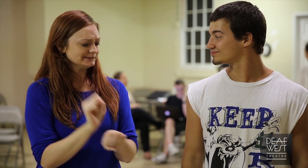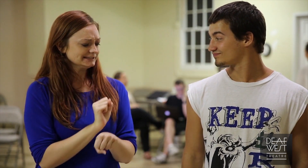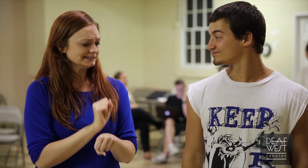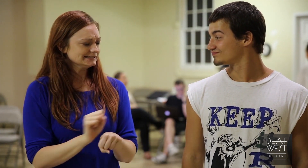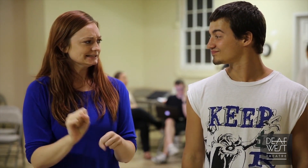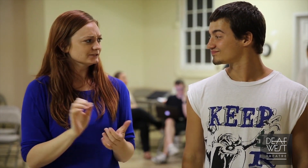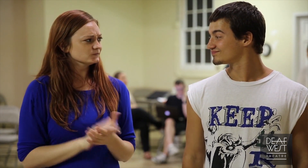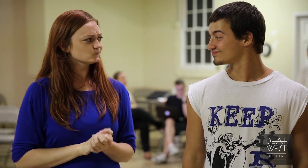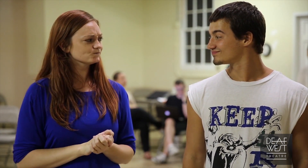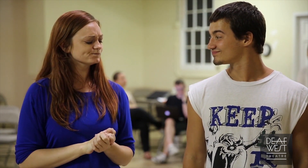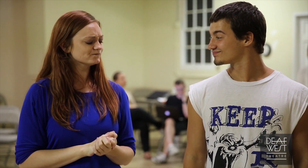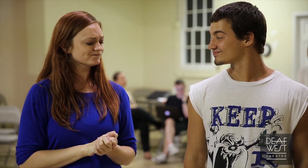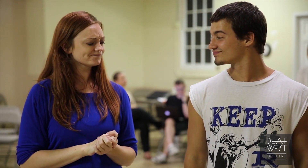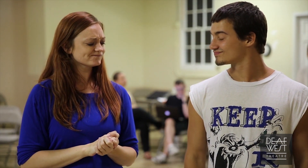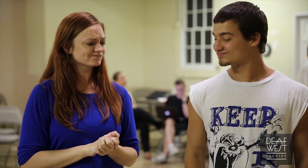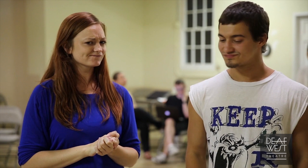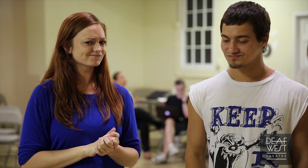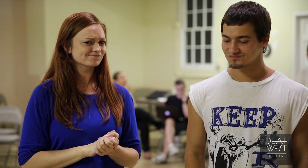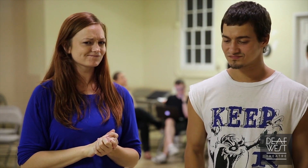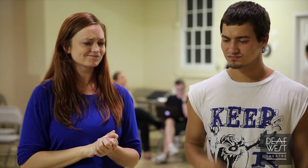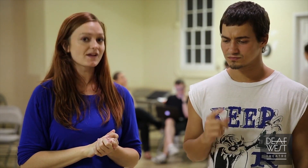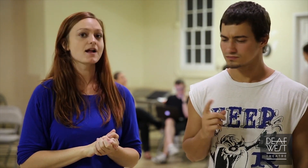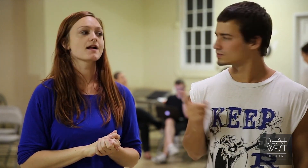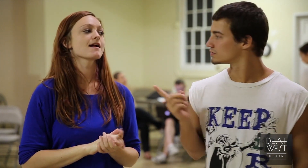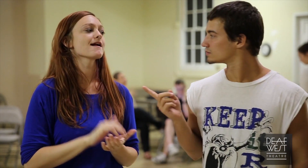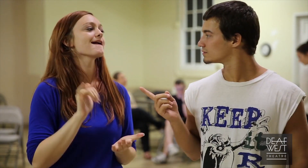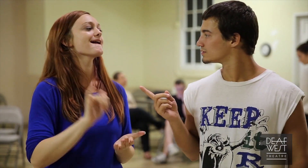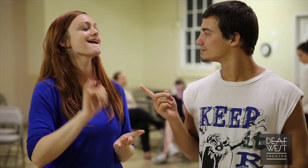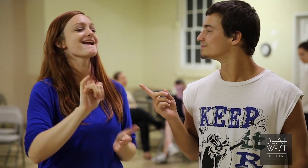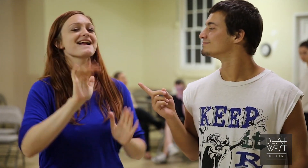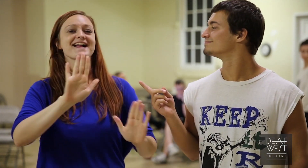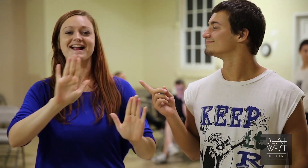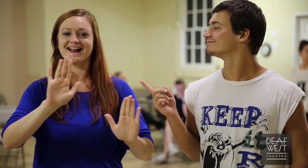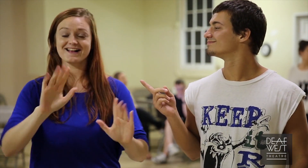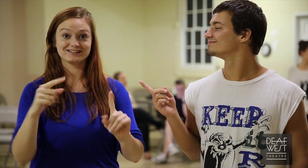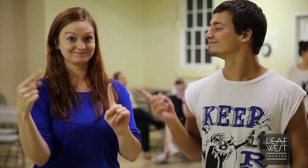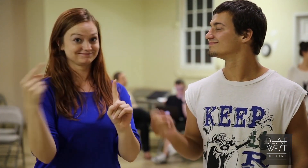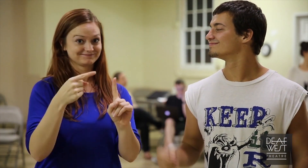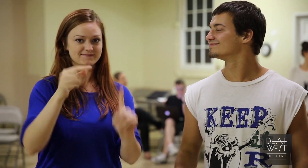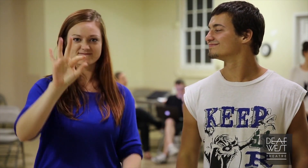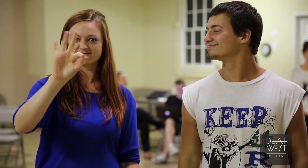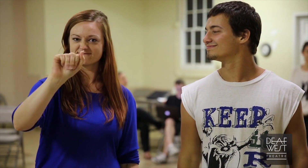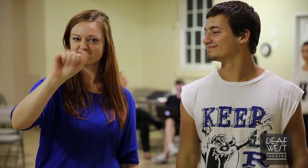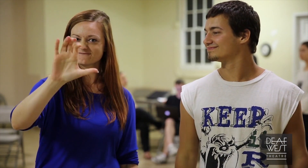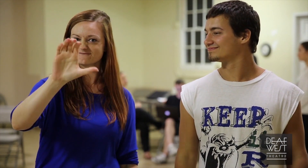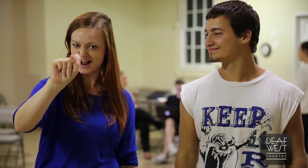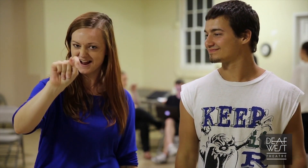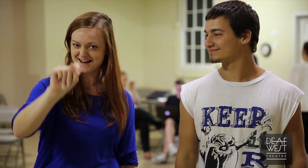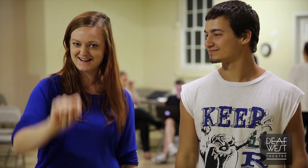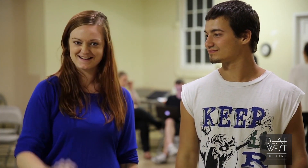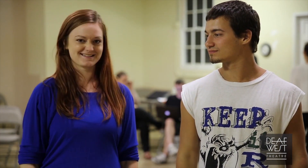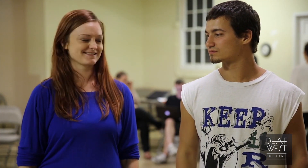hmmm Okay, I got it. Basically, it's a fact.